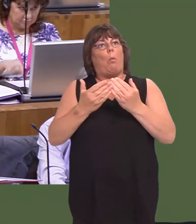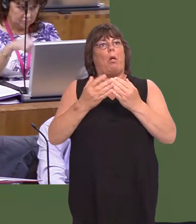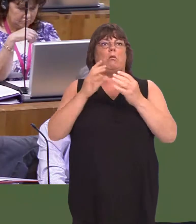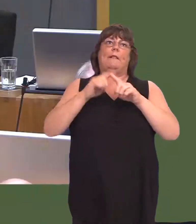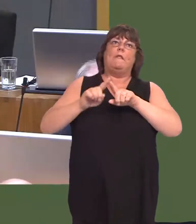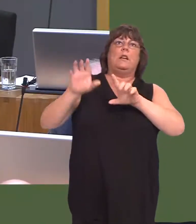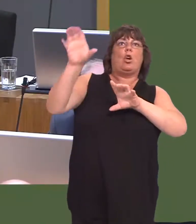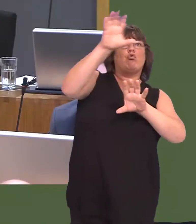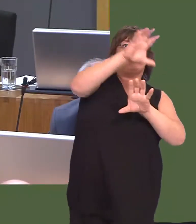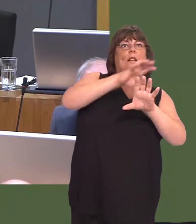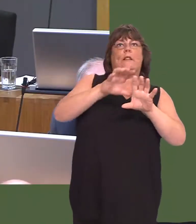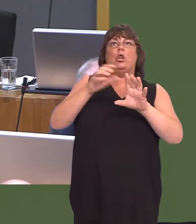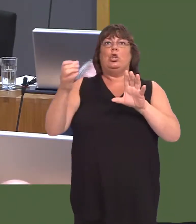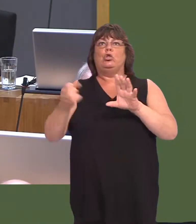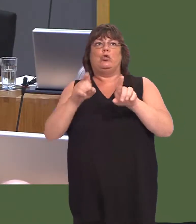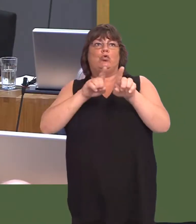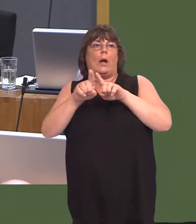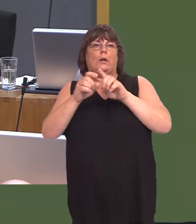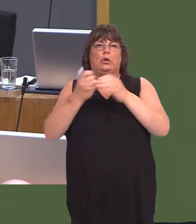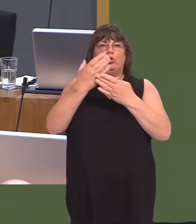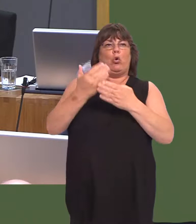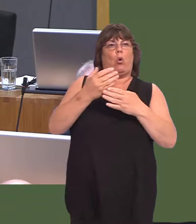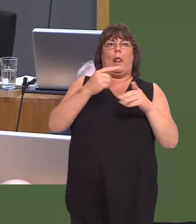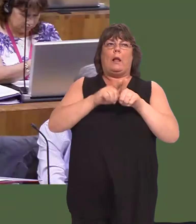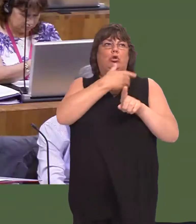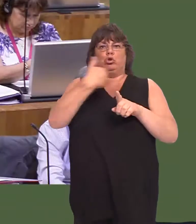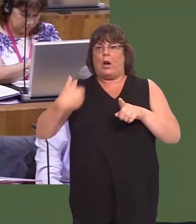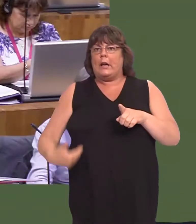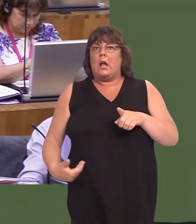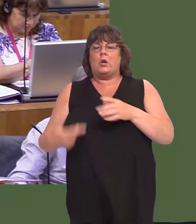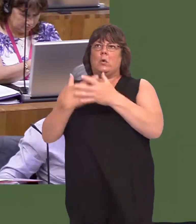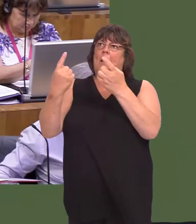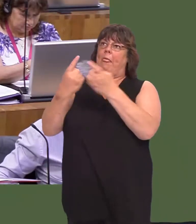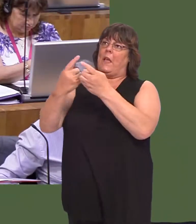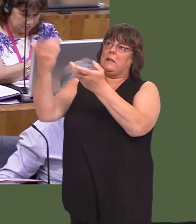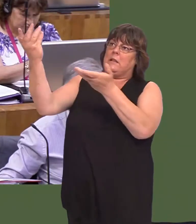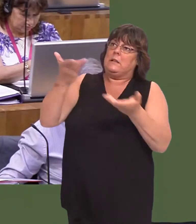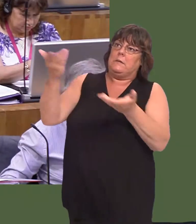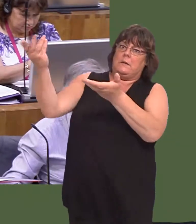in order to ensure that producers in places like China, which export a great deal of their